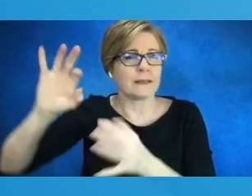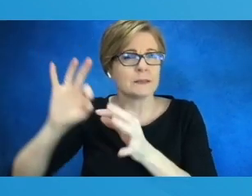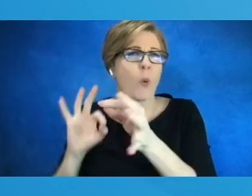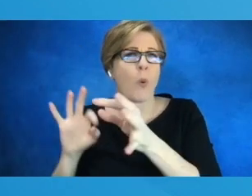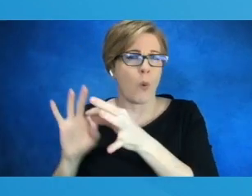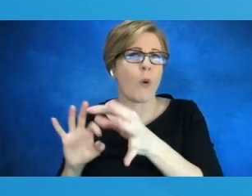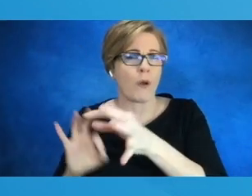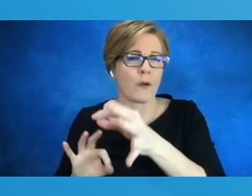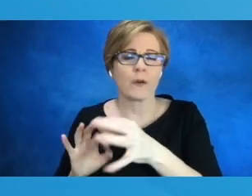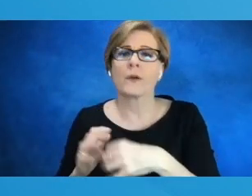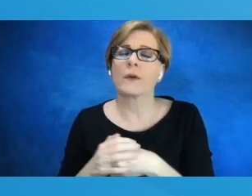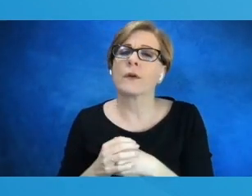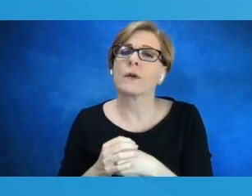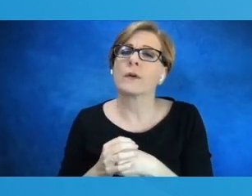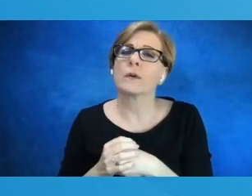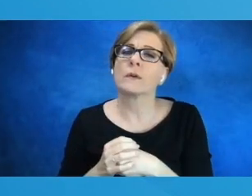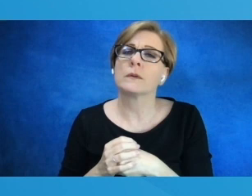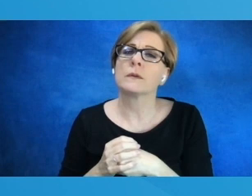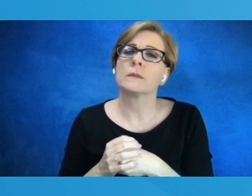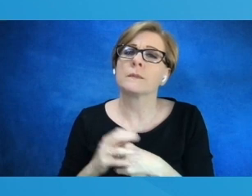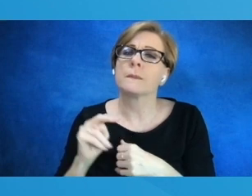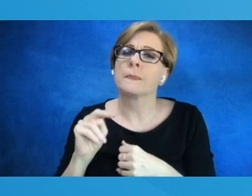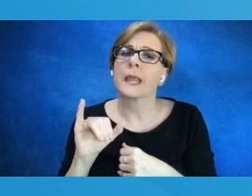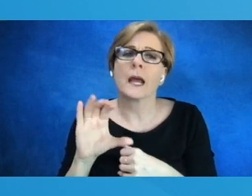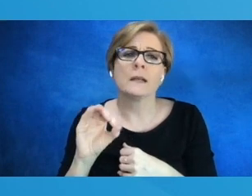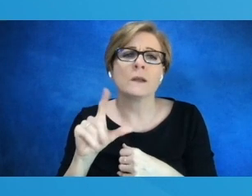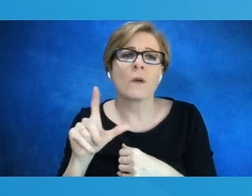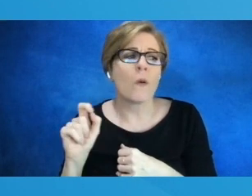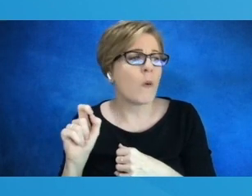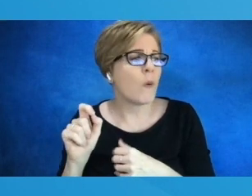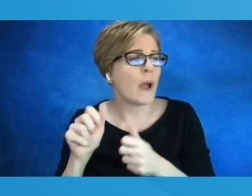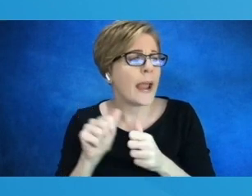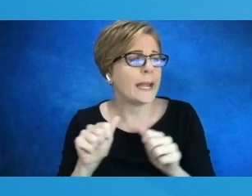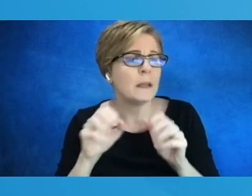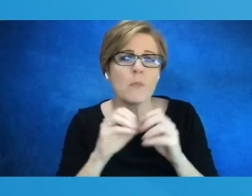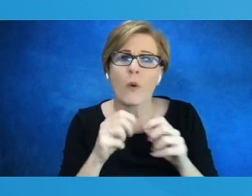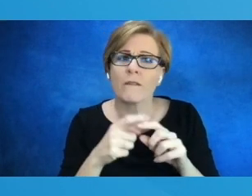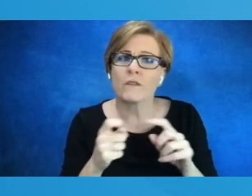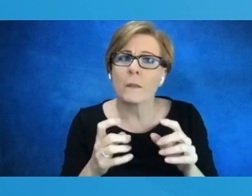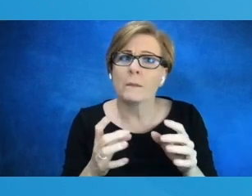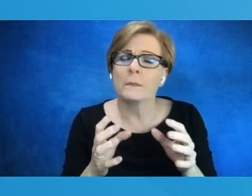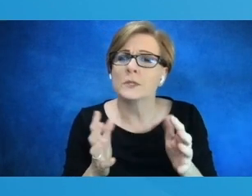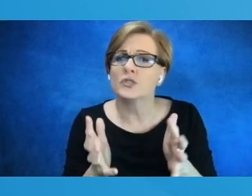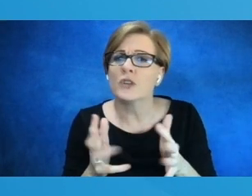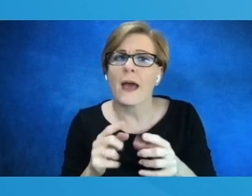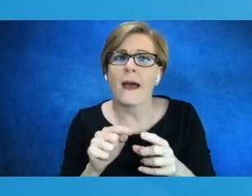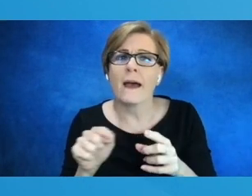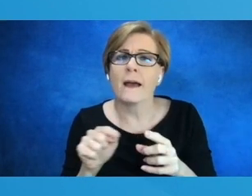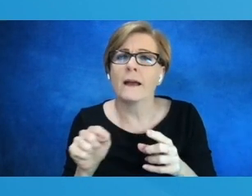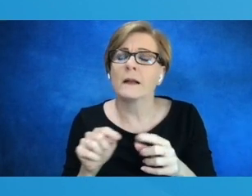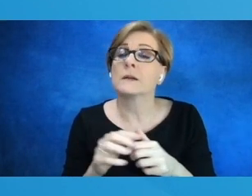You seeing any others, Nicole, that we might call out? Again, those ones we're thinking about kind